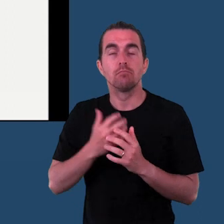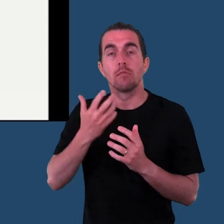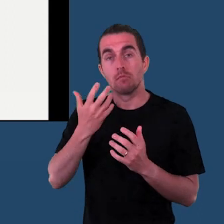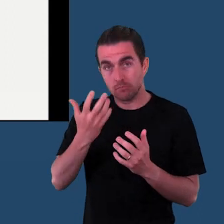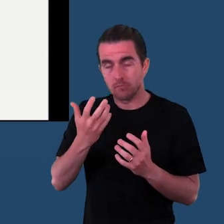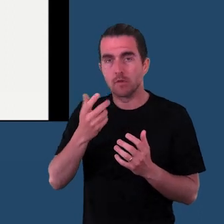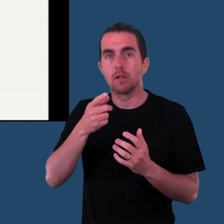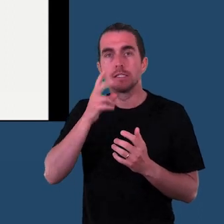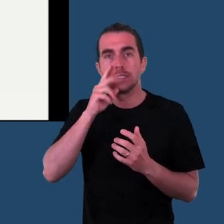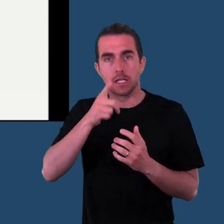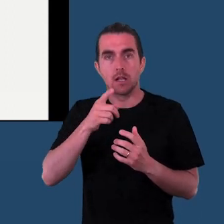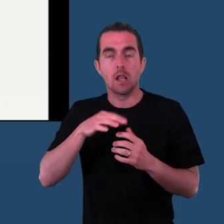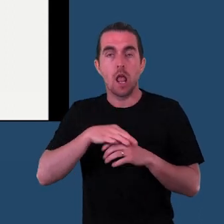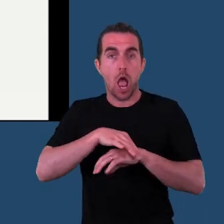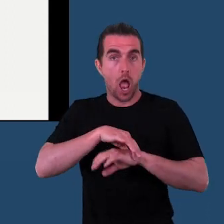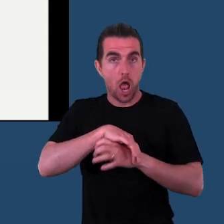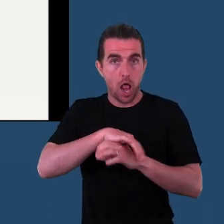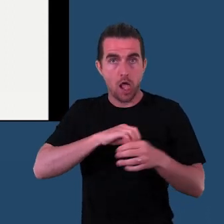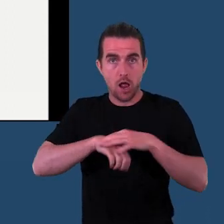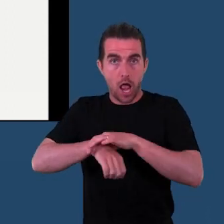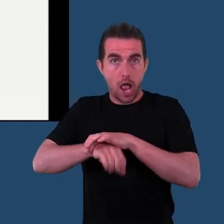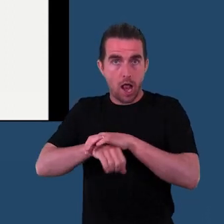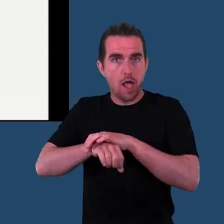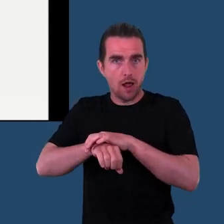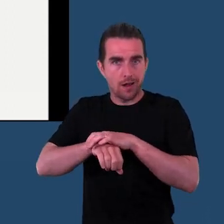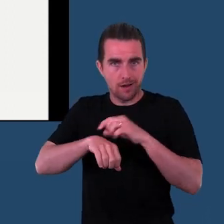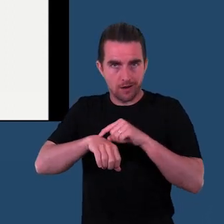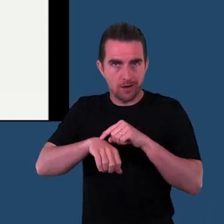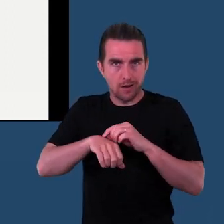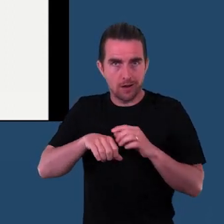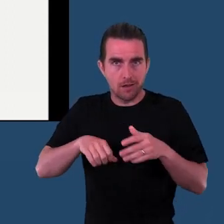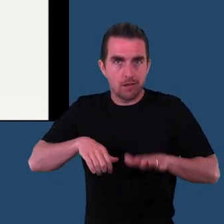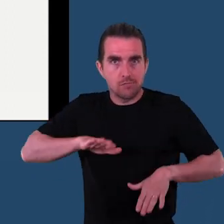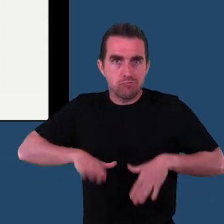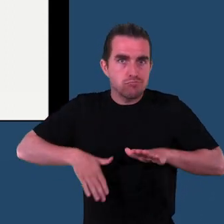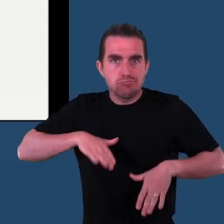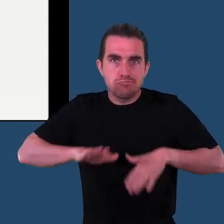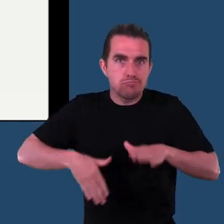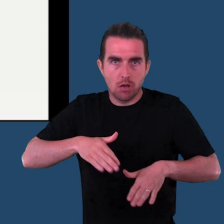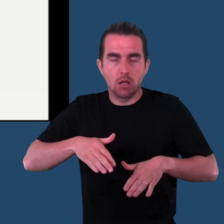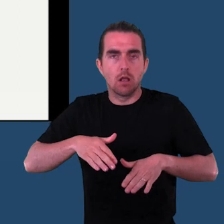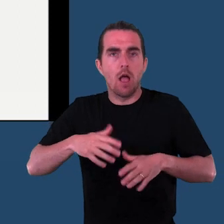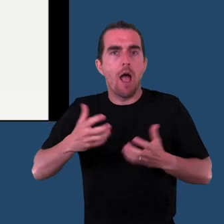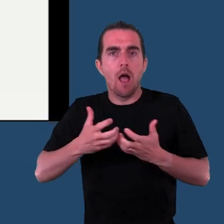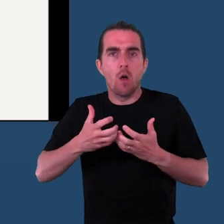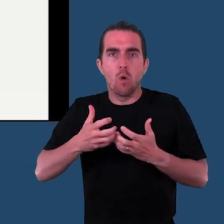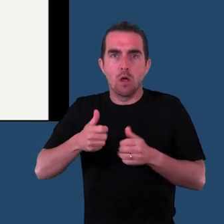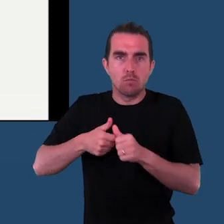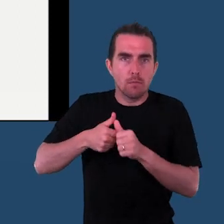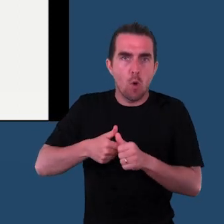There's adaptations in the ankle joints, obviously, to support those legs